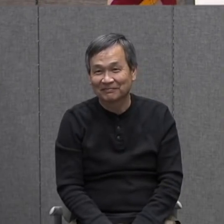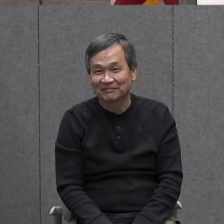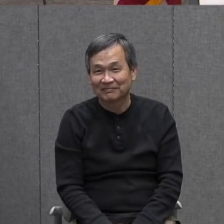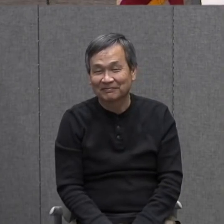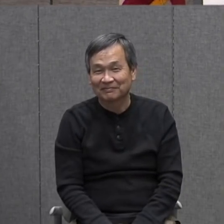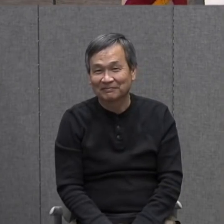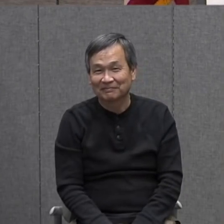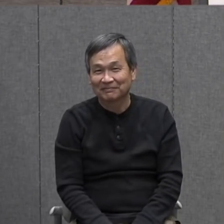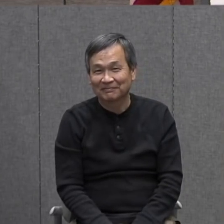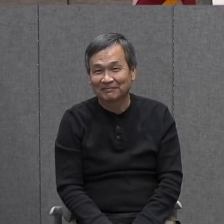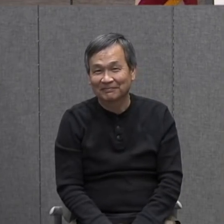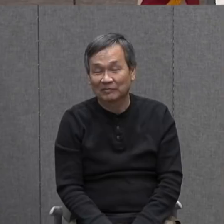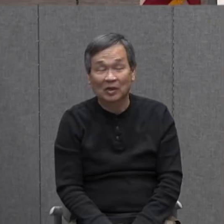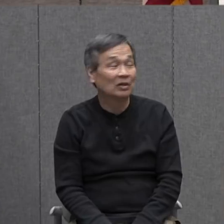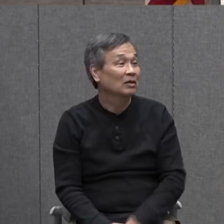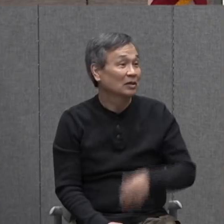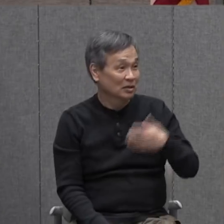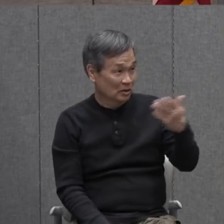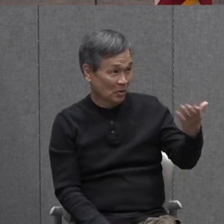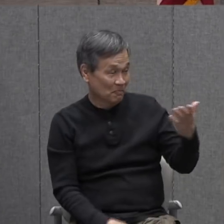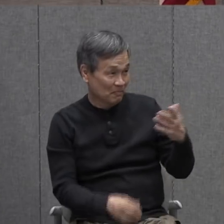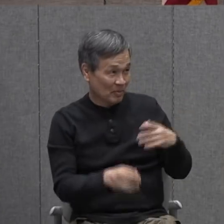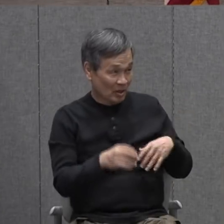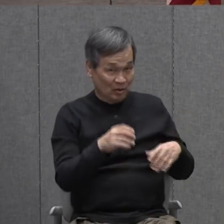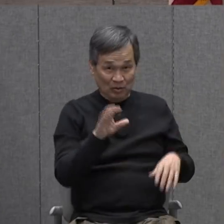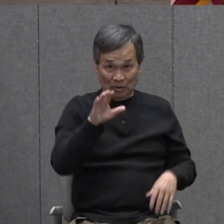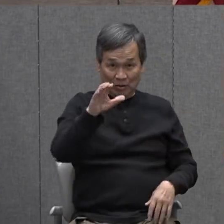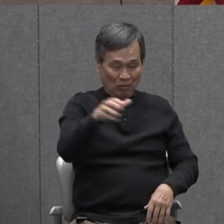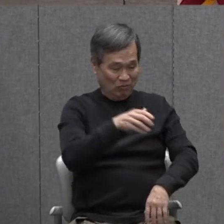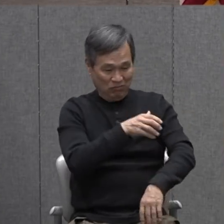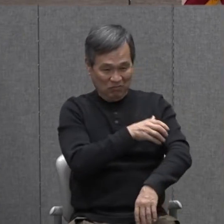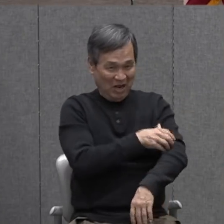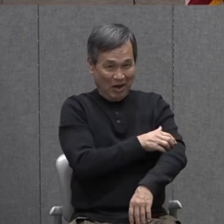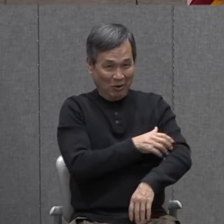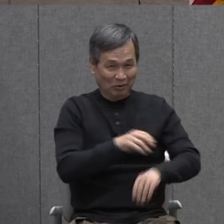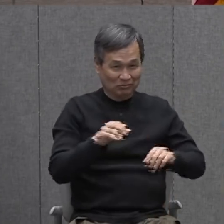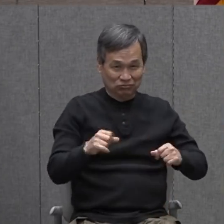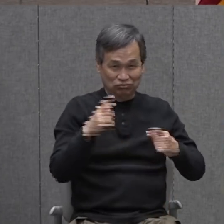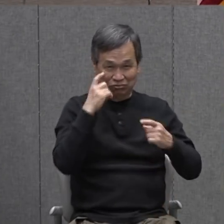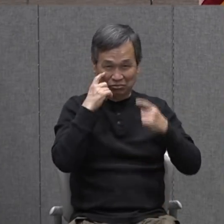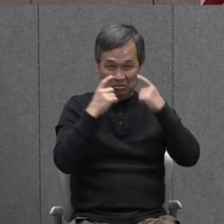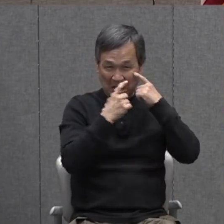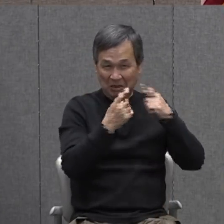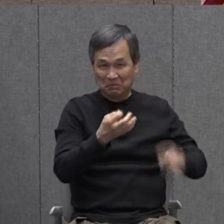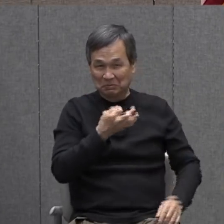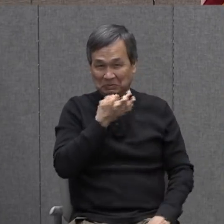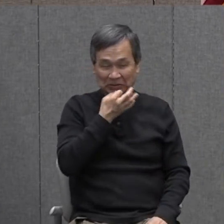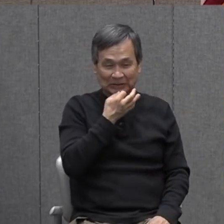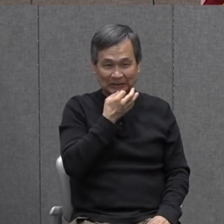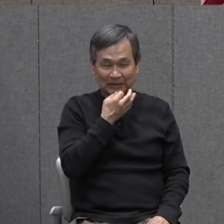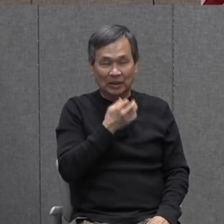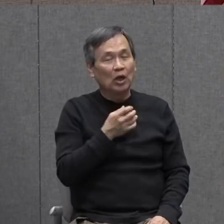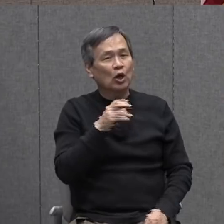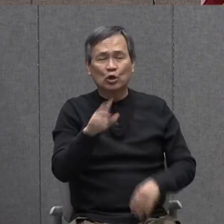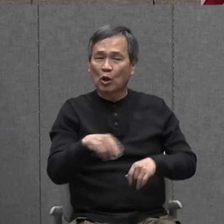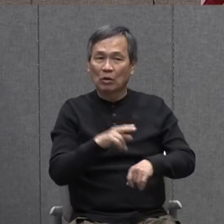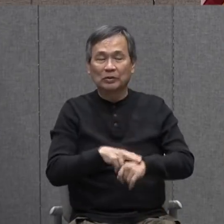So when we use our power of observation we usually find something that pops out at us right away.